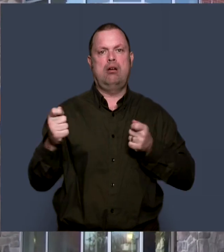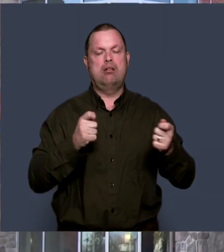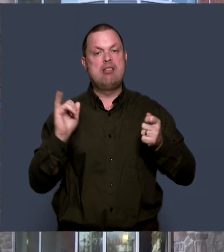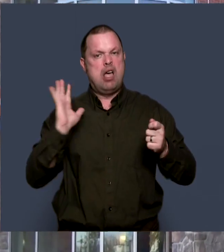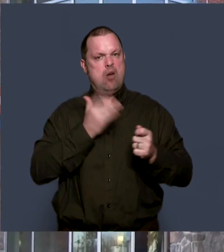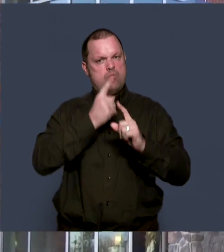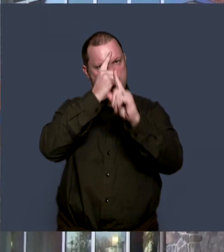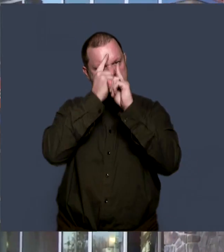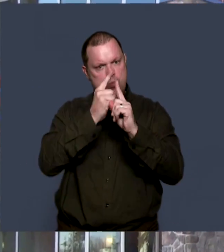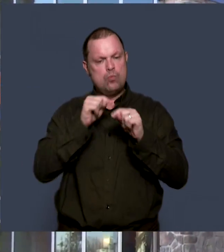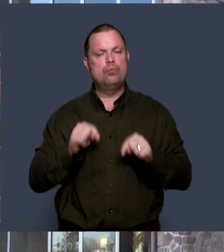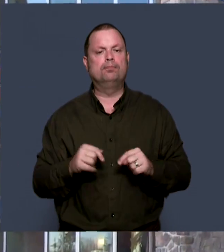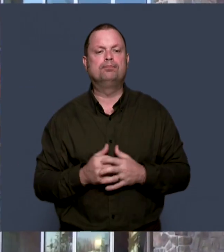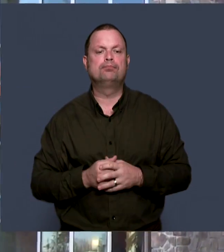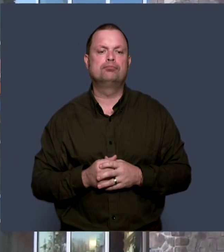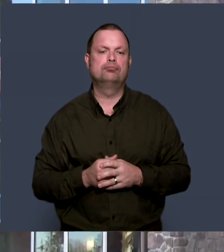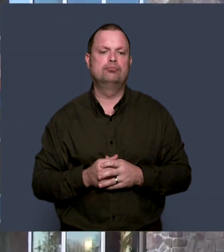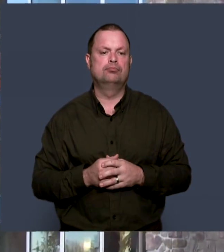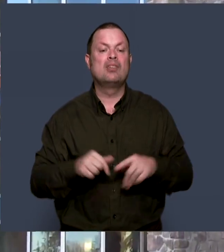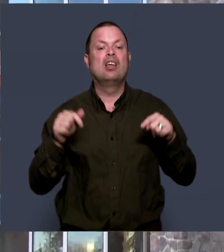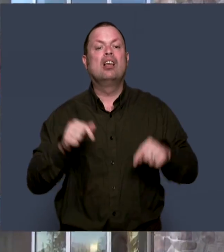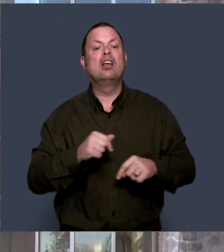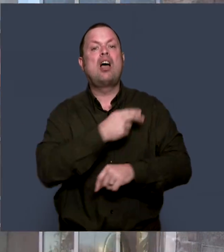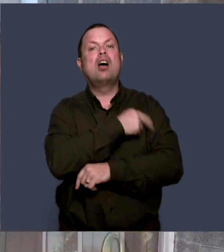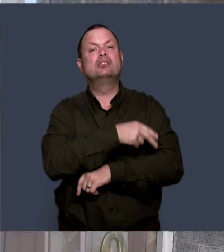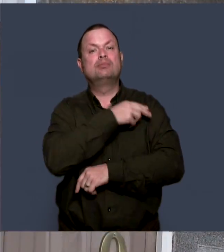[Nancy Graham] Here at the Winchester Hospital Diabetes Education Program,